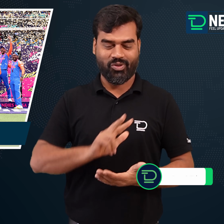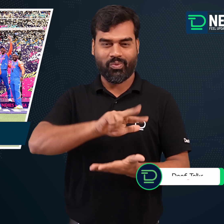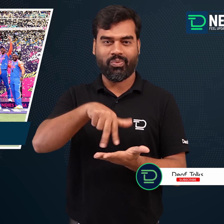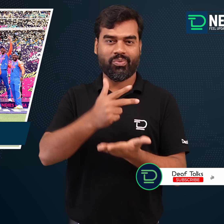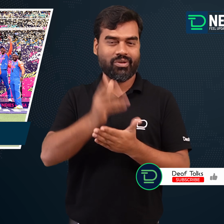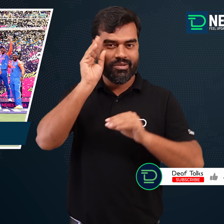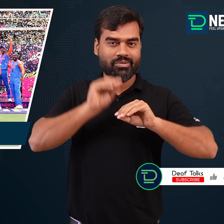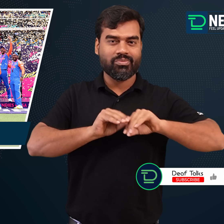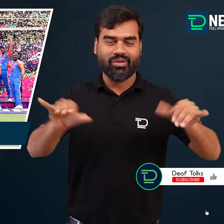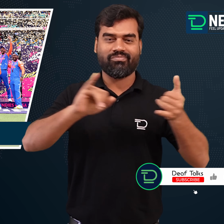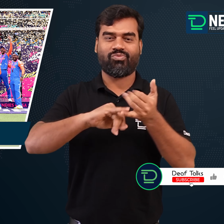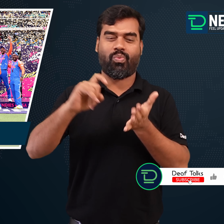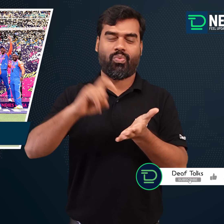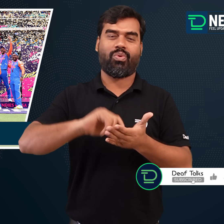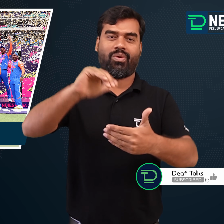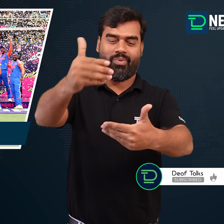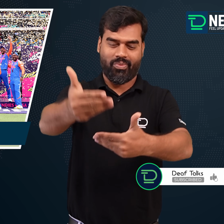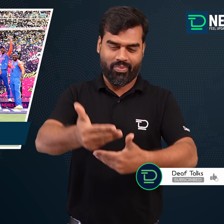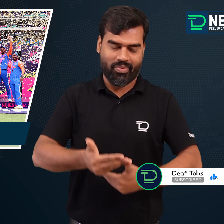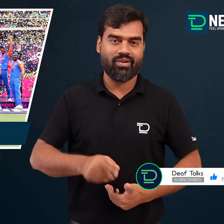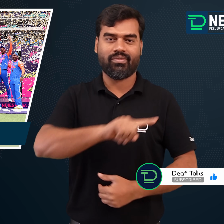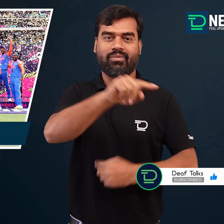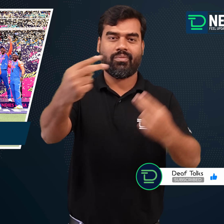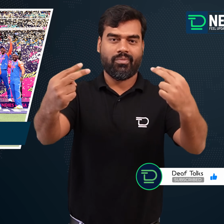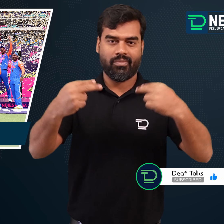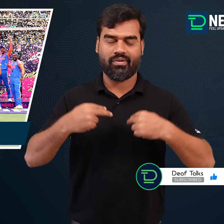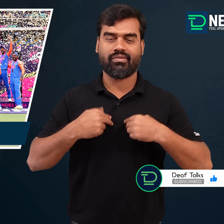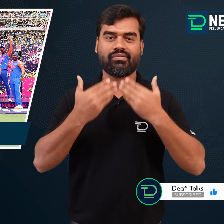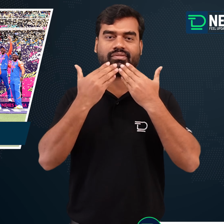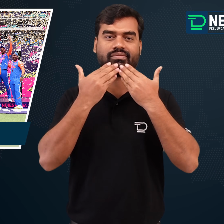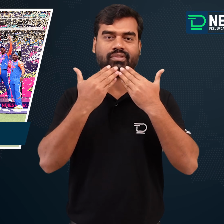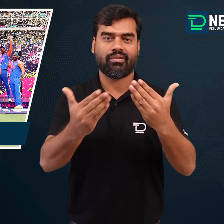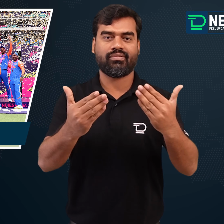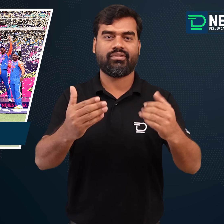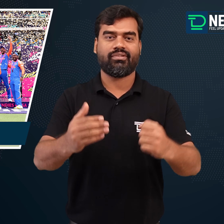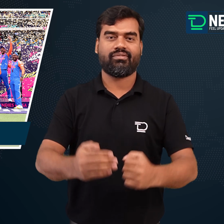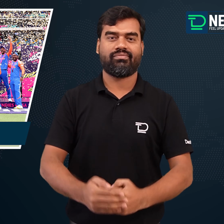Subscribe to Deaf Talks and thanks for watching.